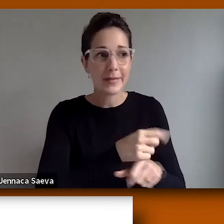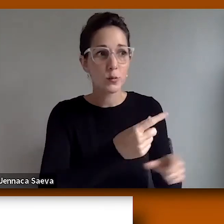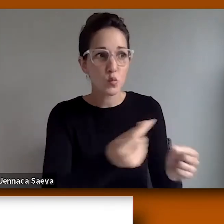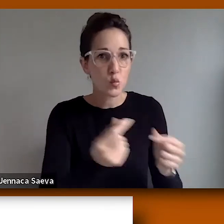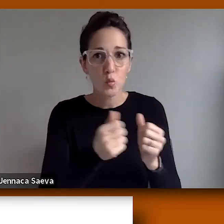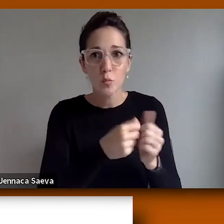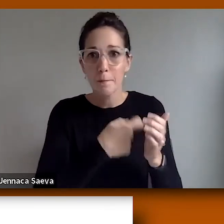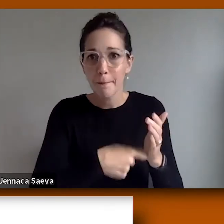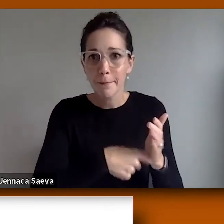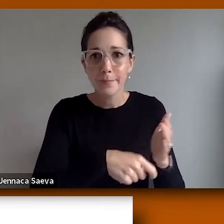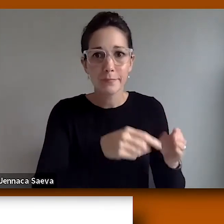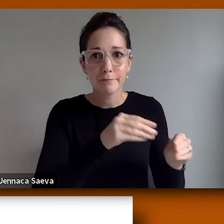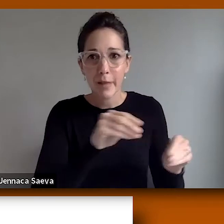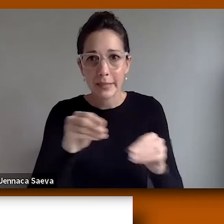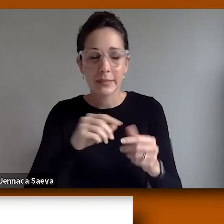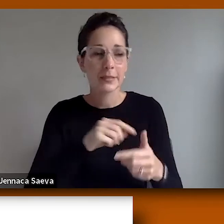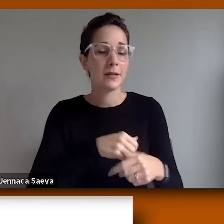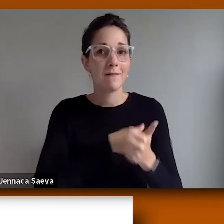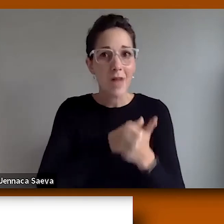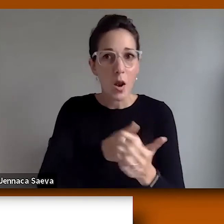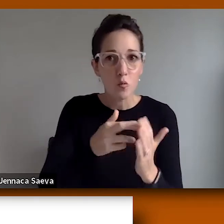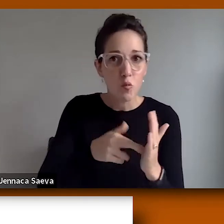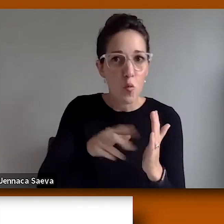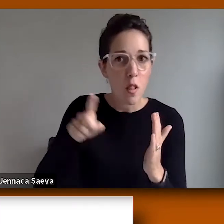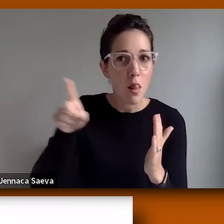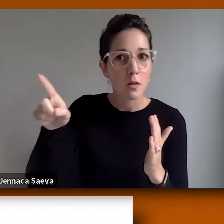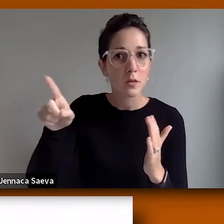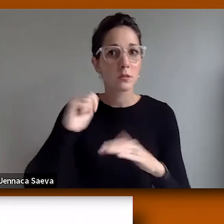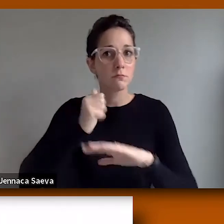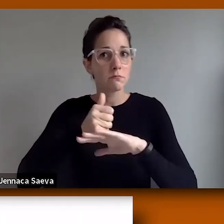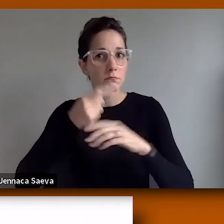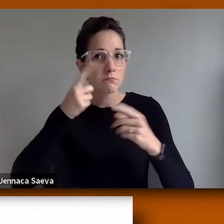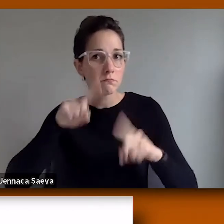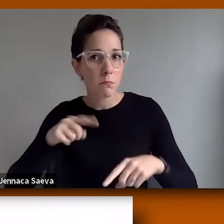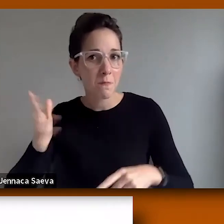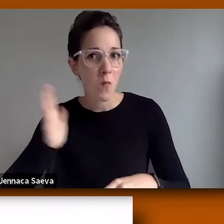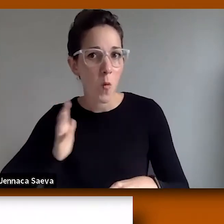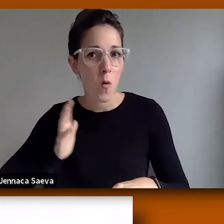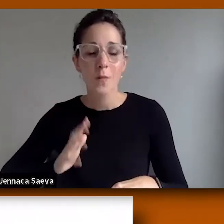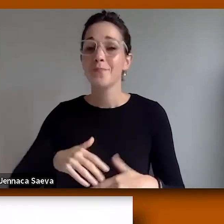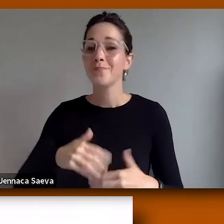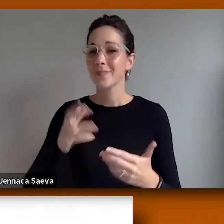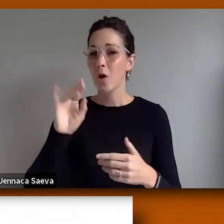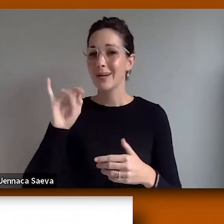with federal rules and regulations, so what RIT does is send them a risk assessment